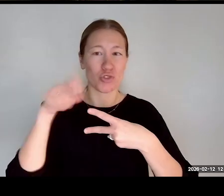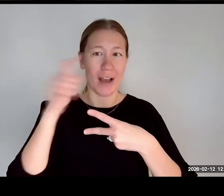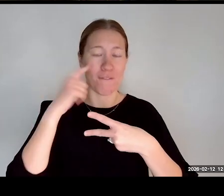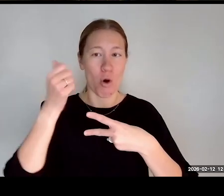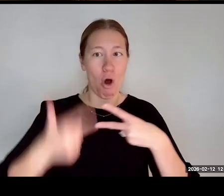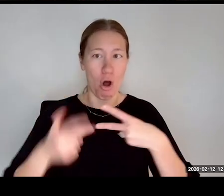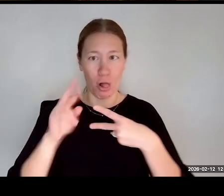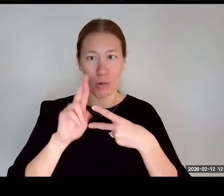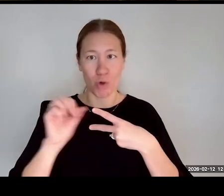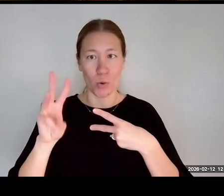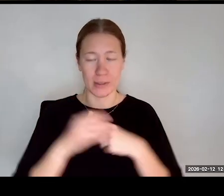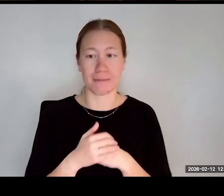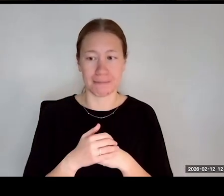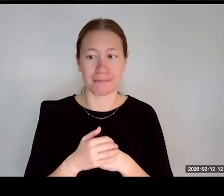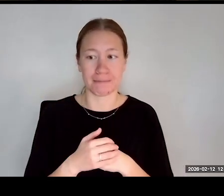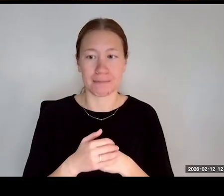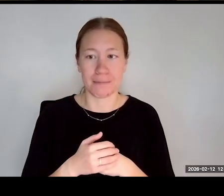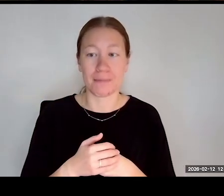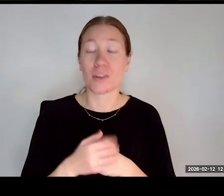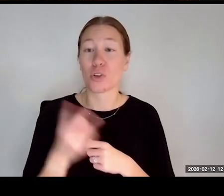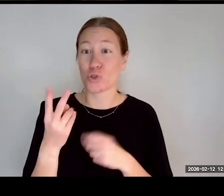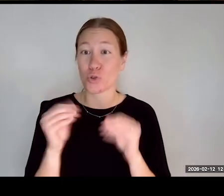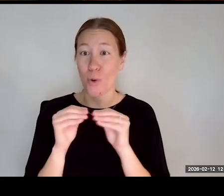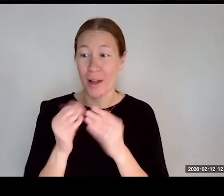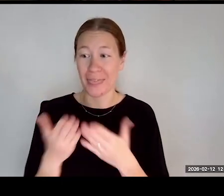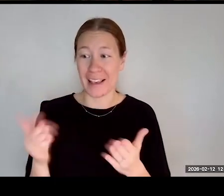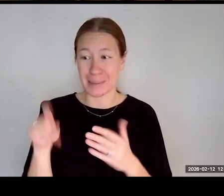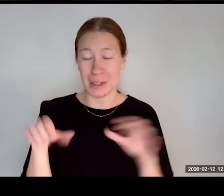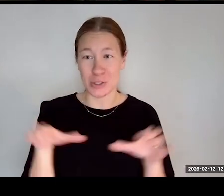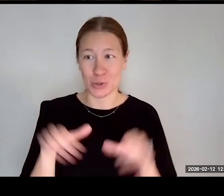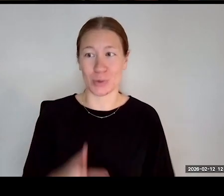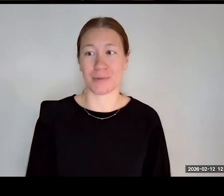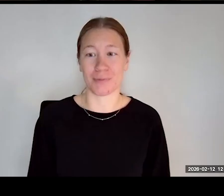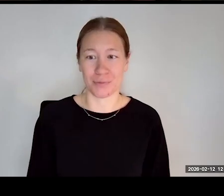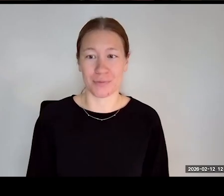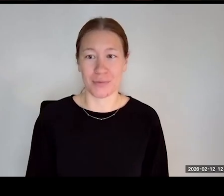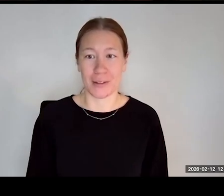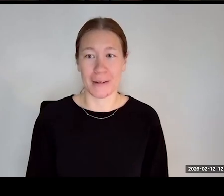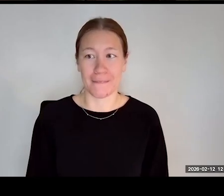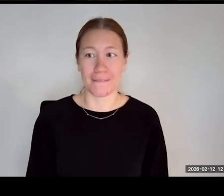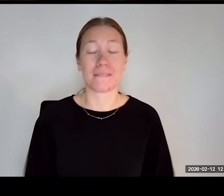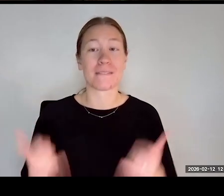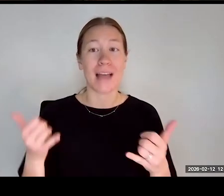And then there are two more things that we need to do here. So the second thing we, or the last thing we need to do is go to the alt text tab.